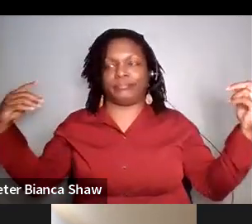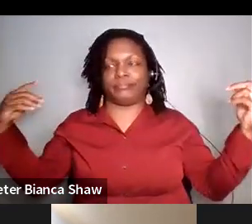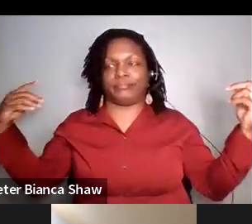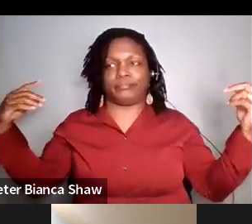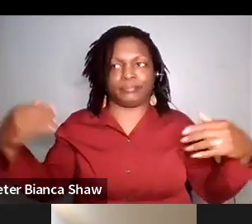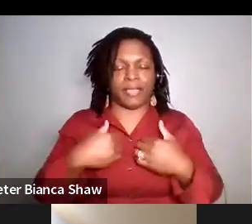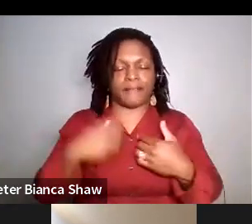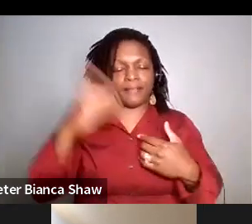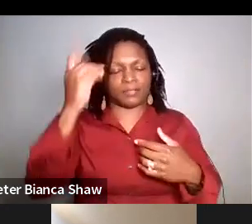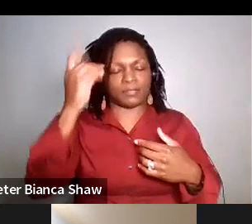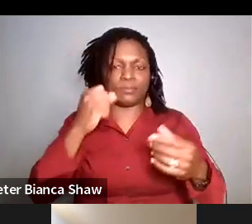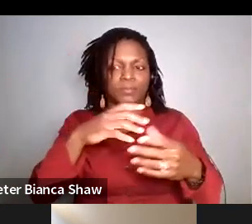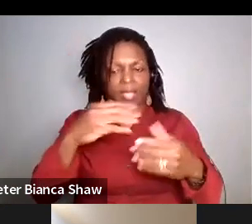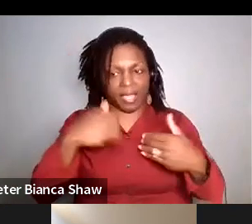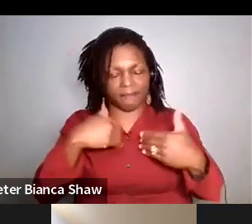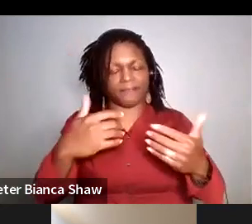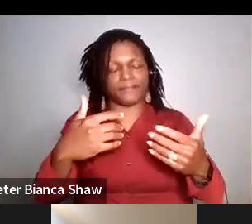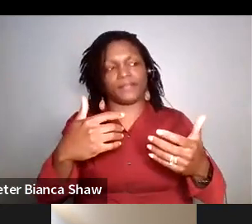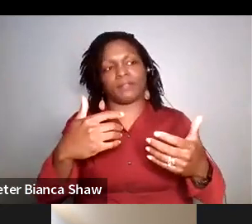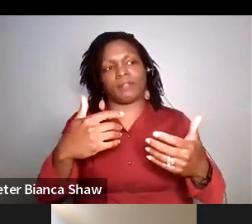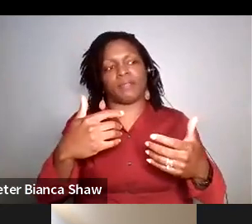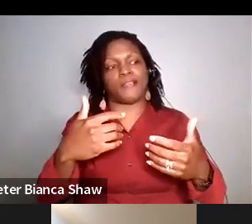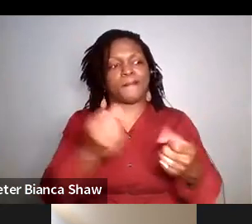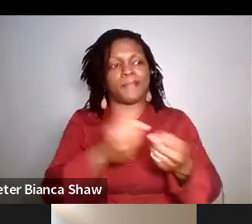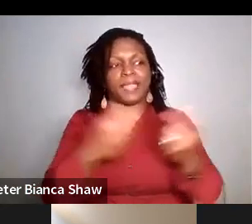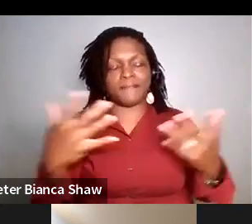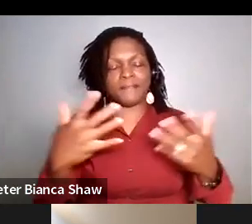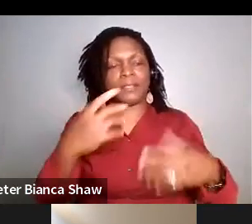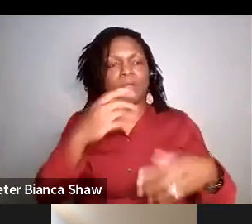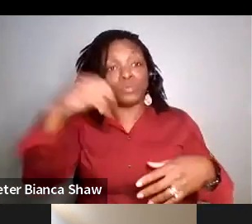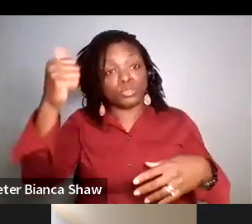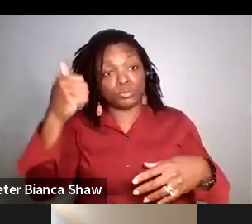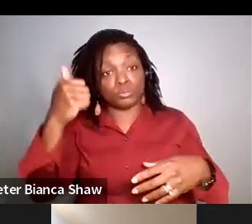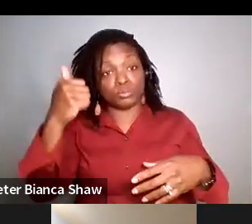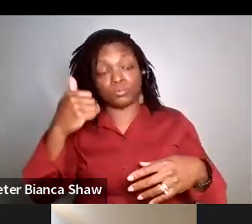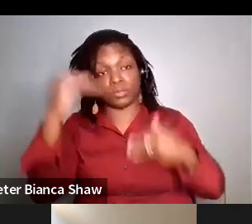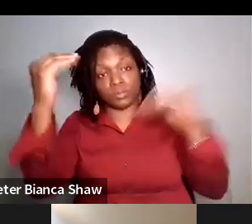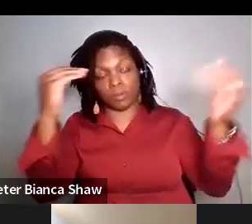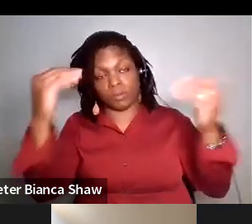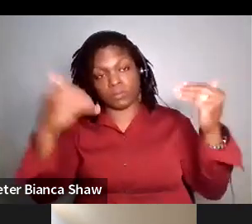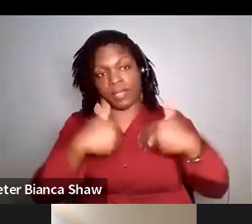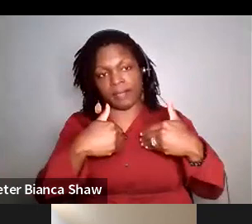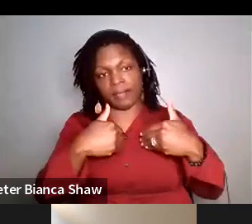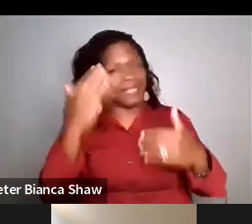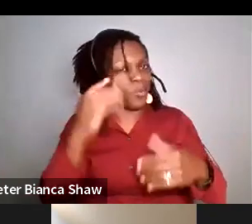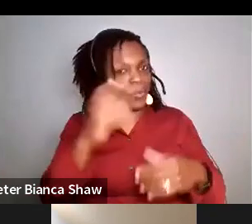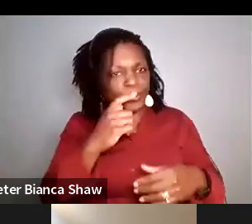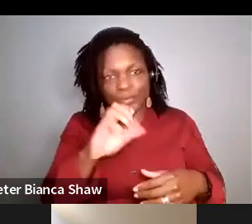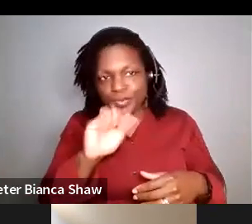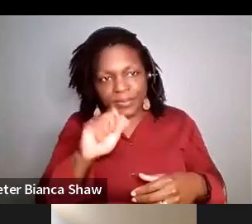So they a lot of the older adults know who he is, just through our various events that we put on.